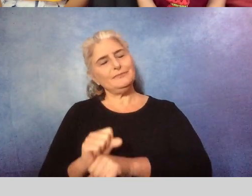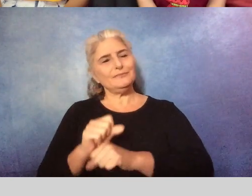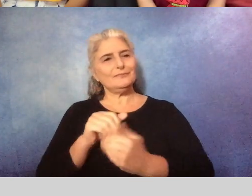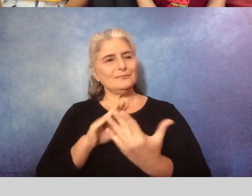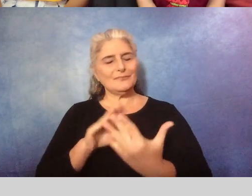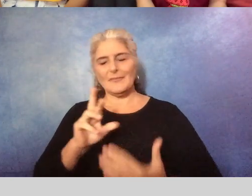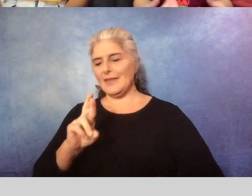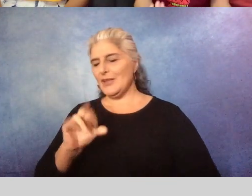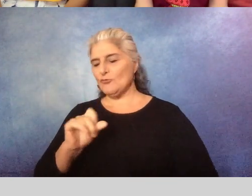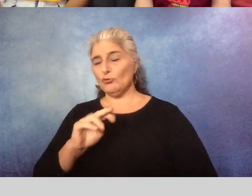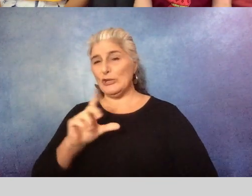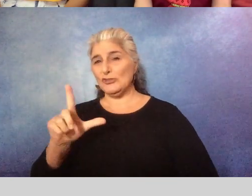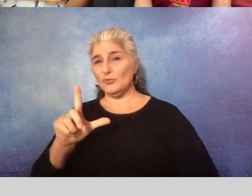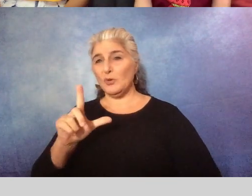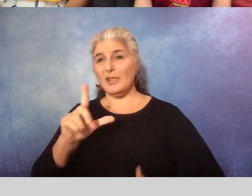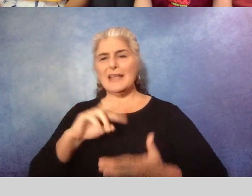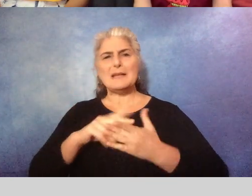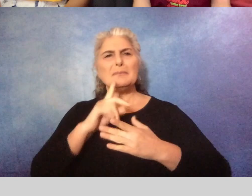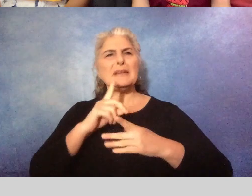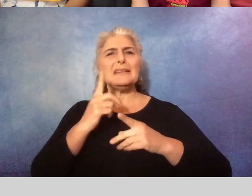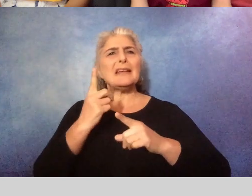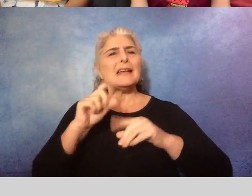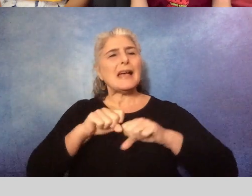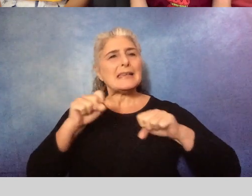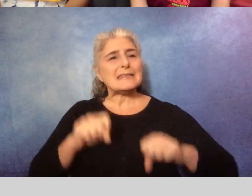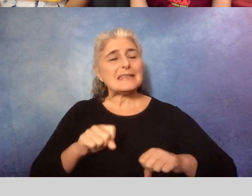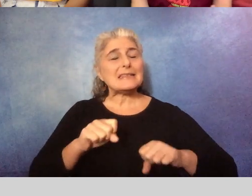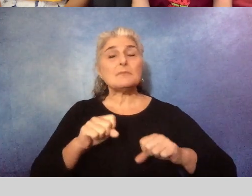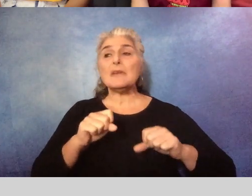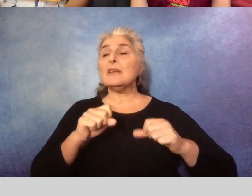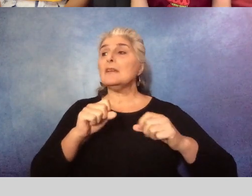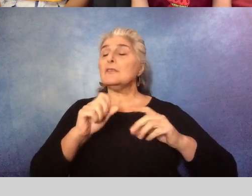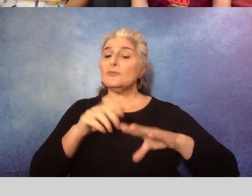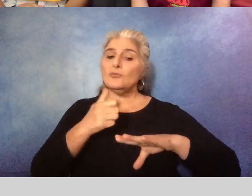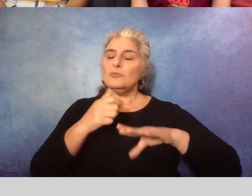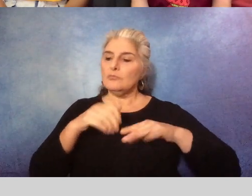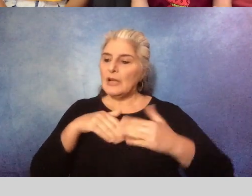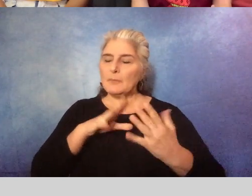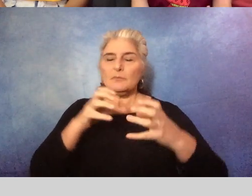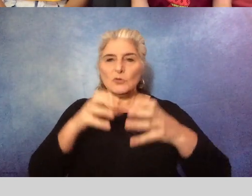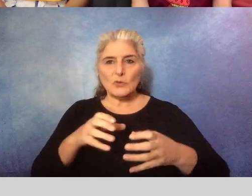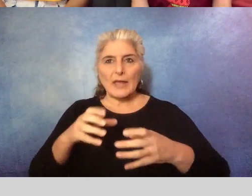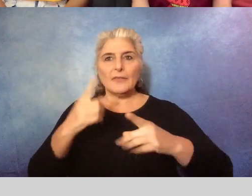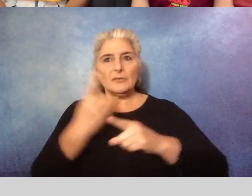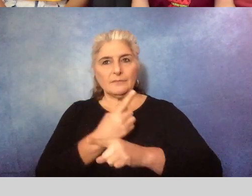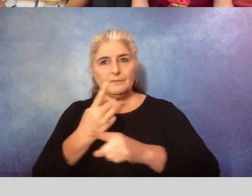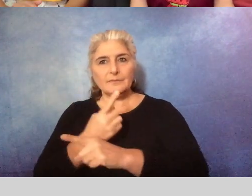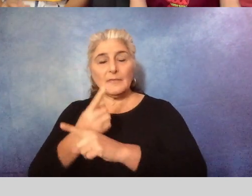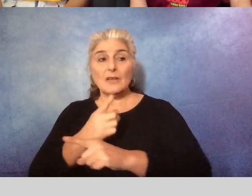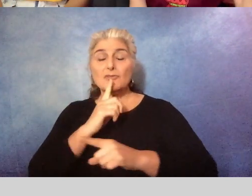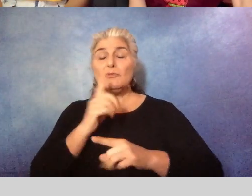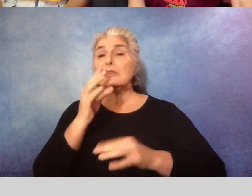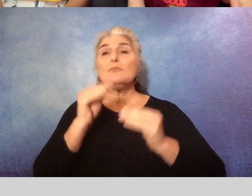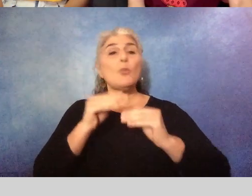And more than just a robust UI library or a guideline a design system's really a process.